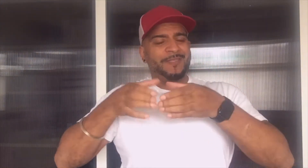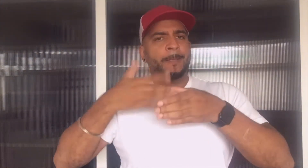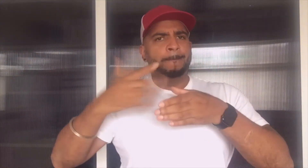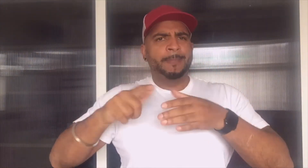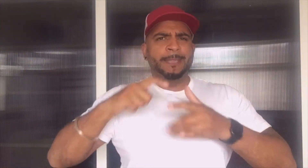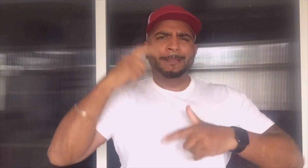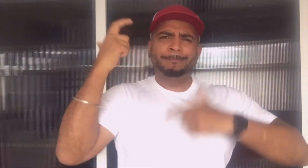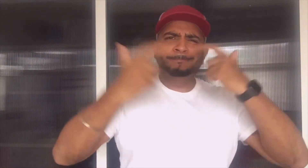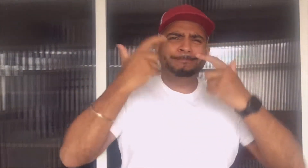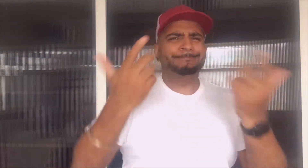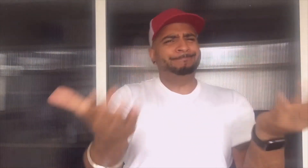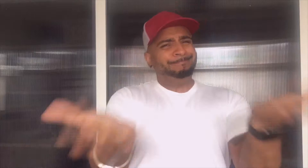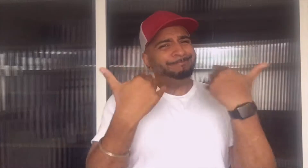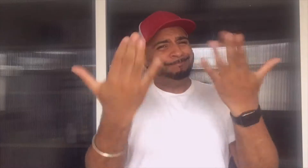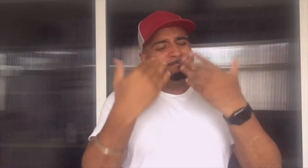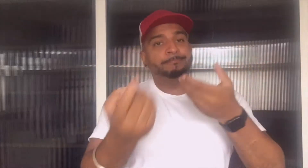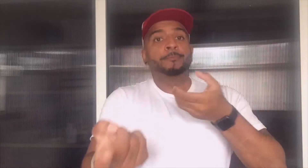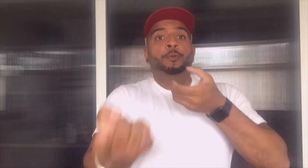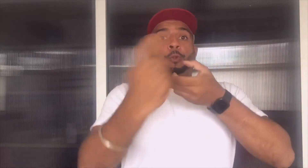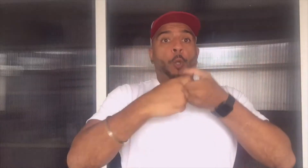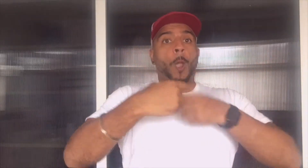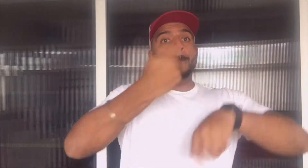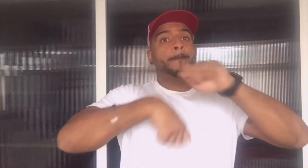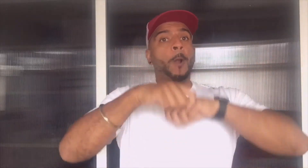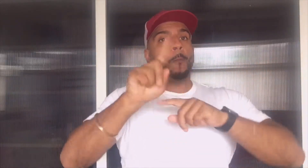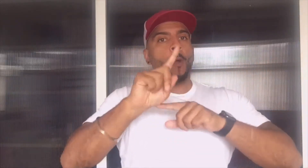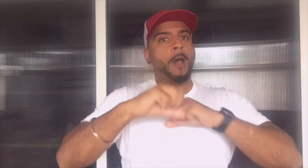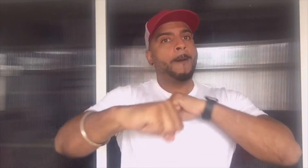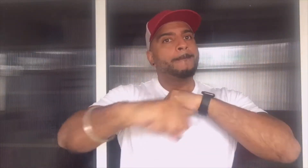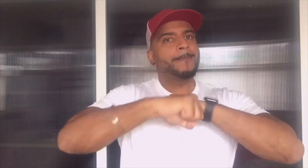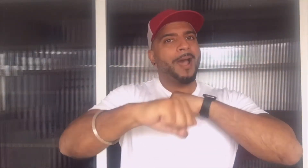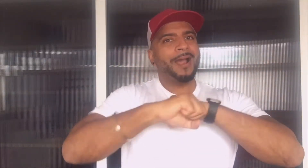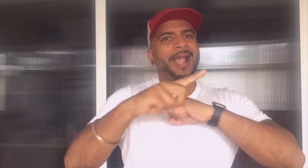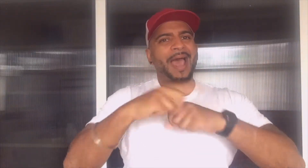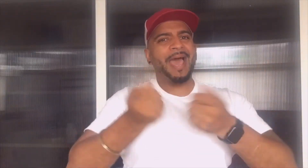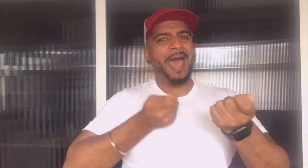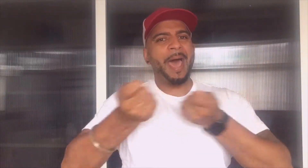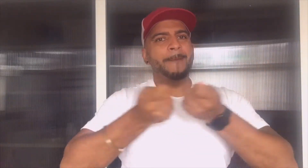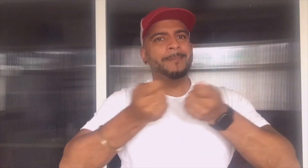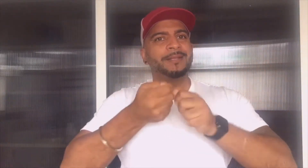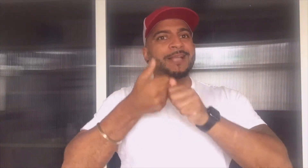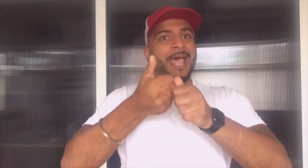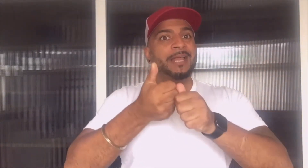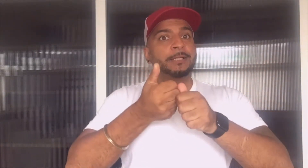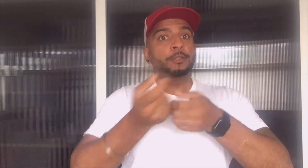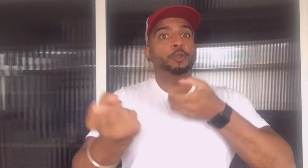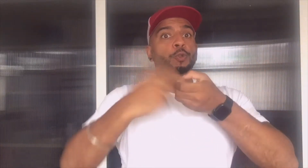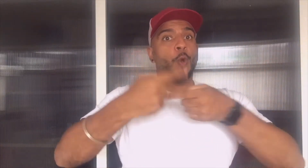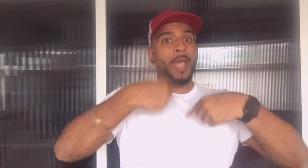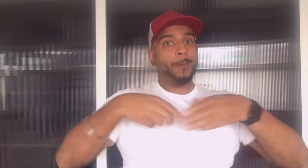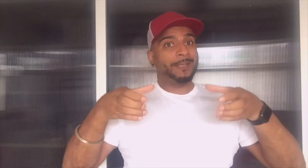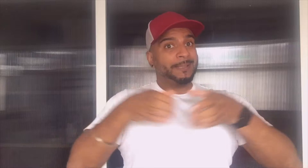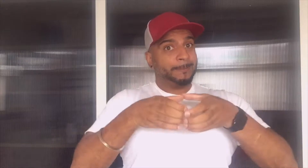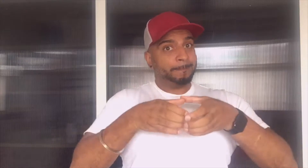to join the DASH team in our Shrewsbury office.